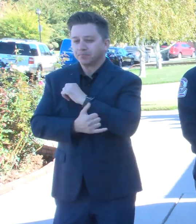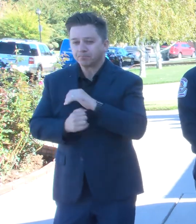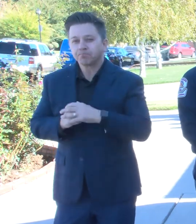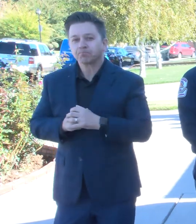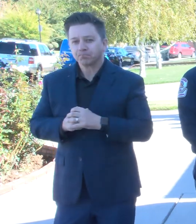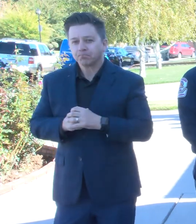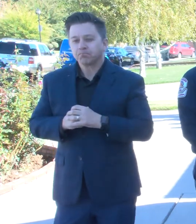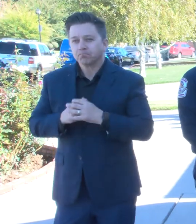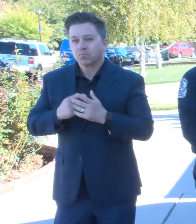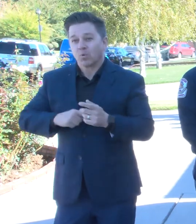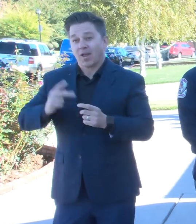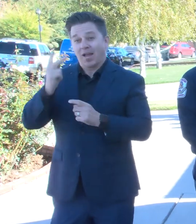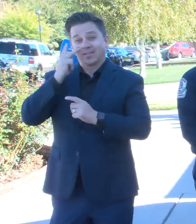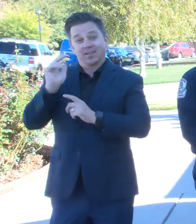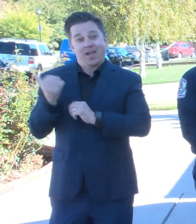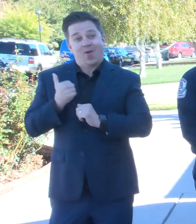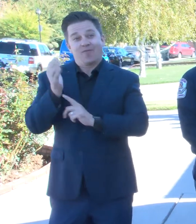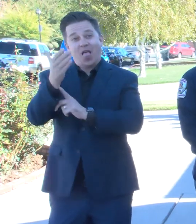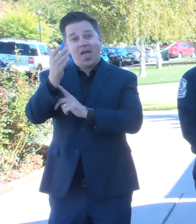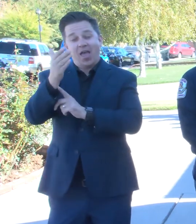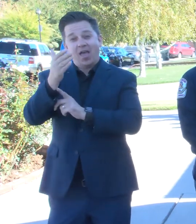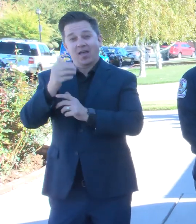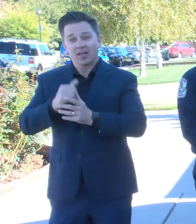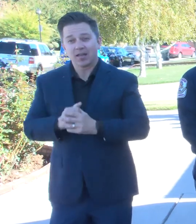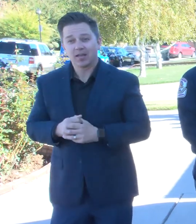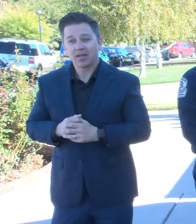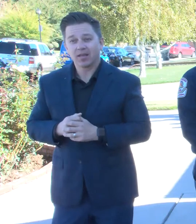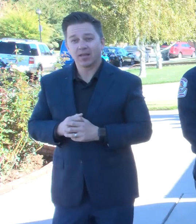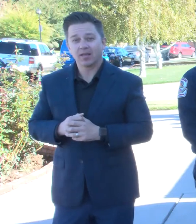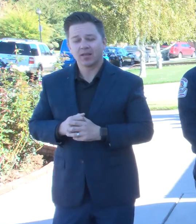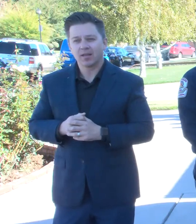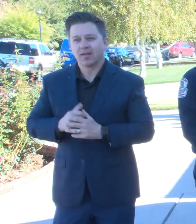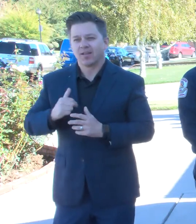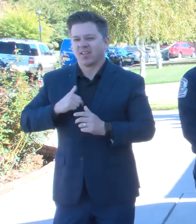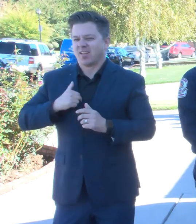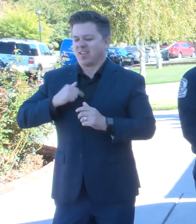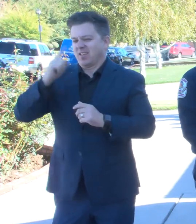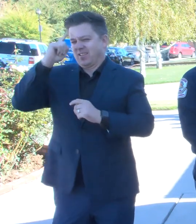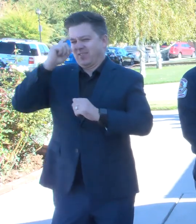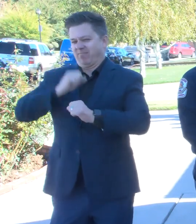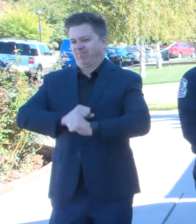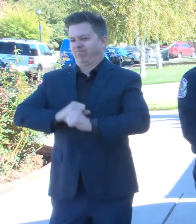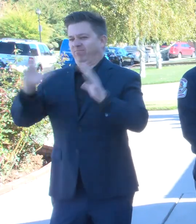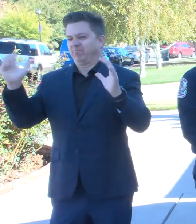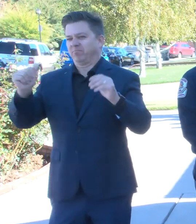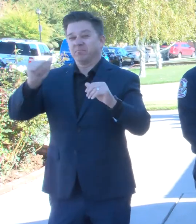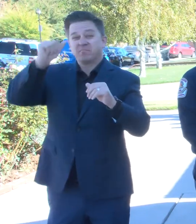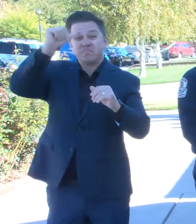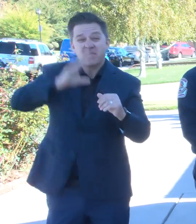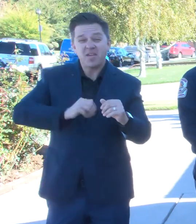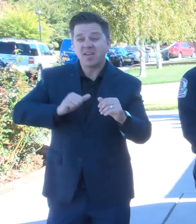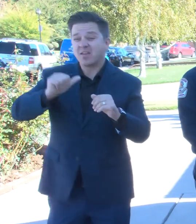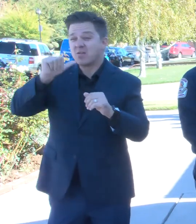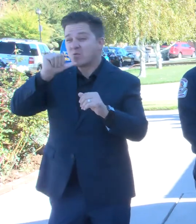when i see our flag i see the men and women i served our country with